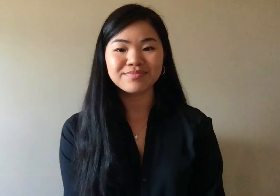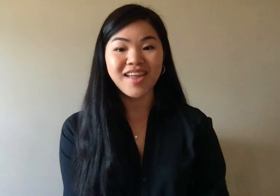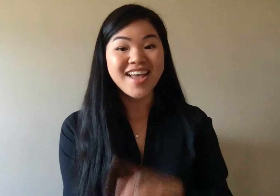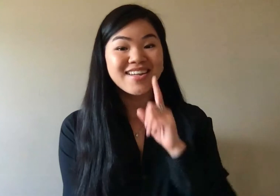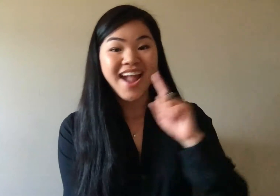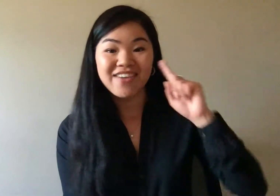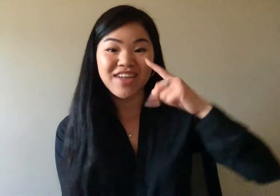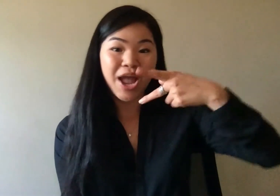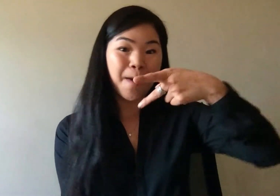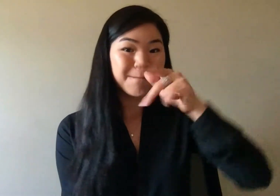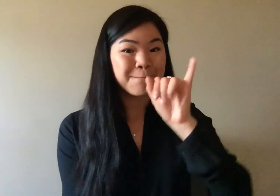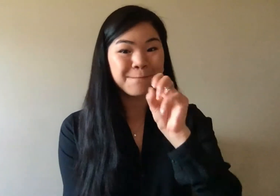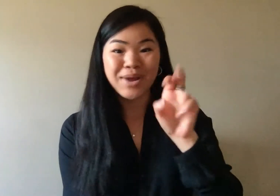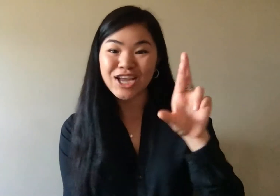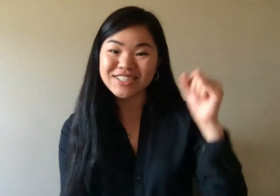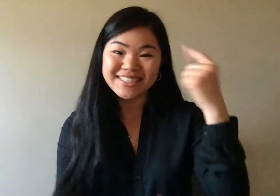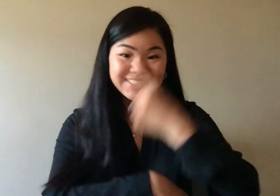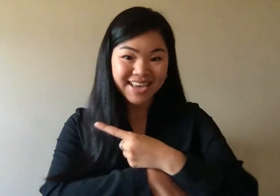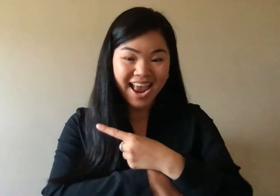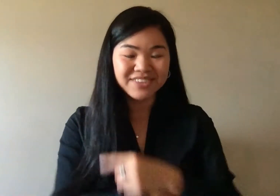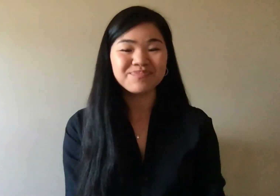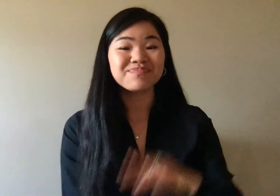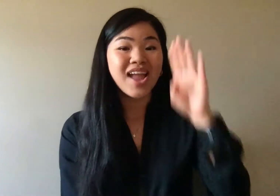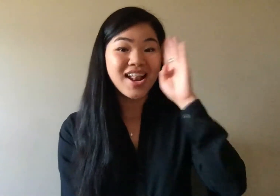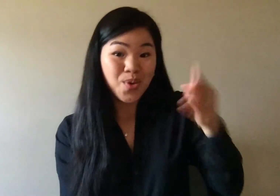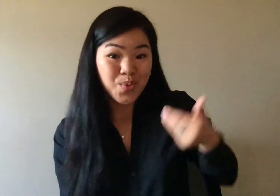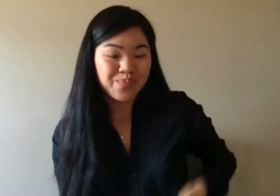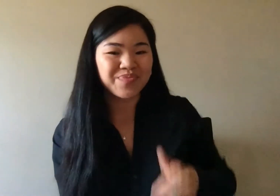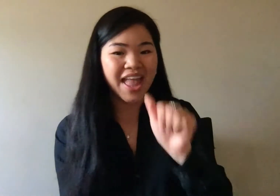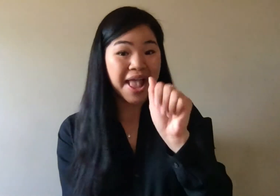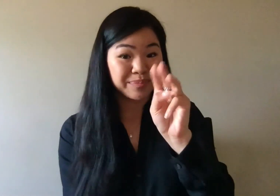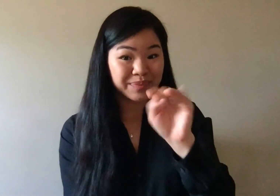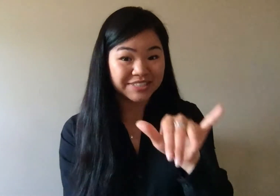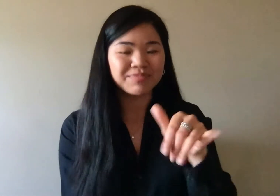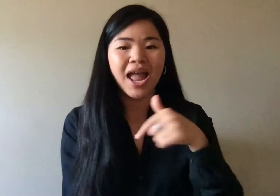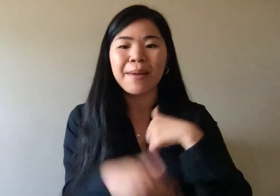Deaf Pioneers Day! Hello! My name is Amy. I am here to tell you